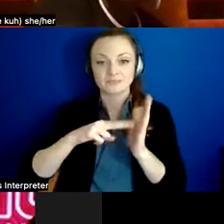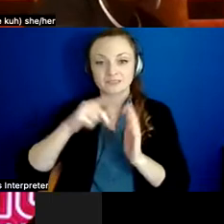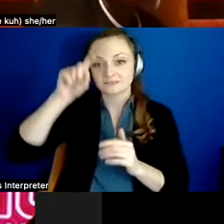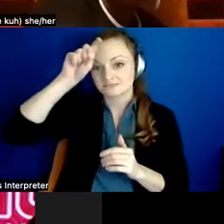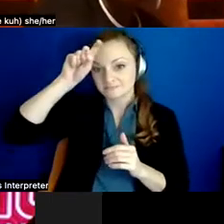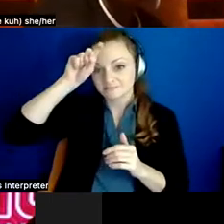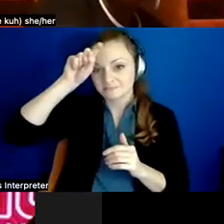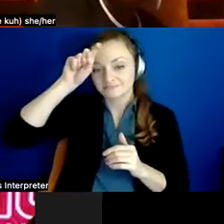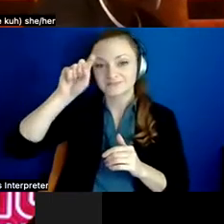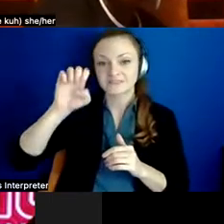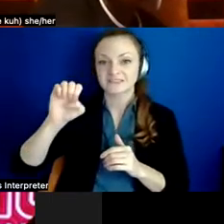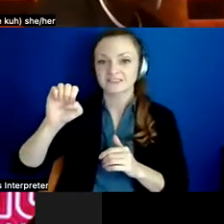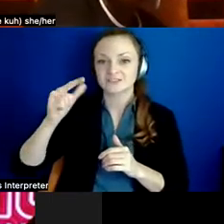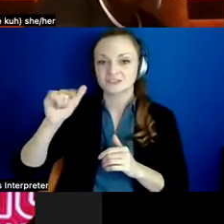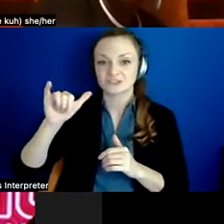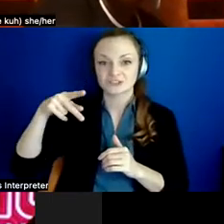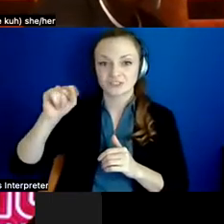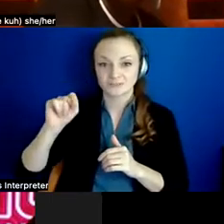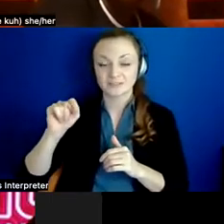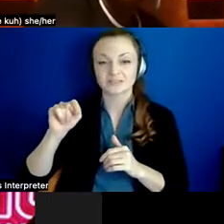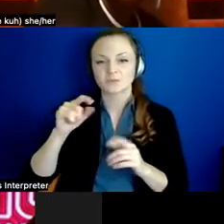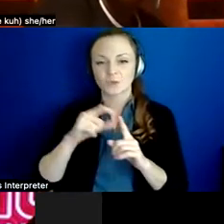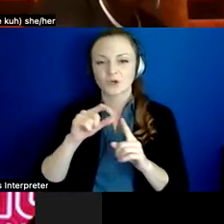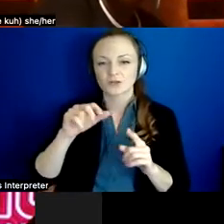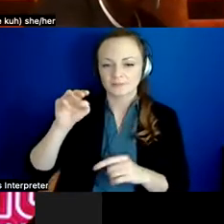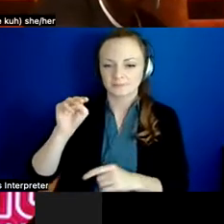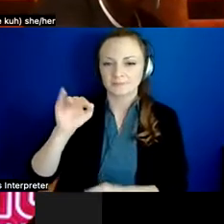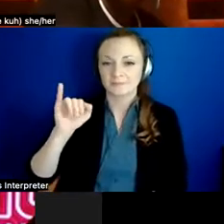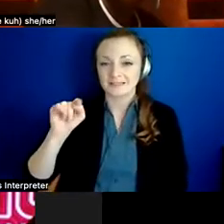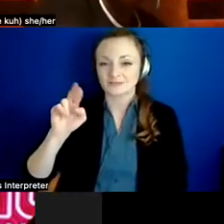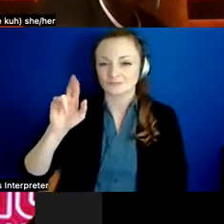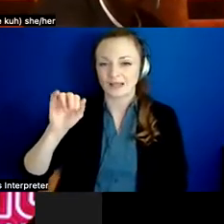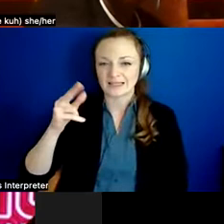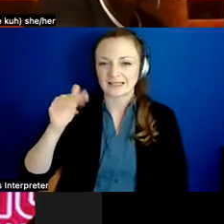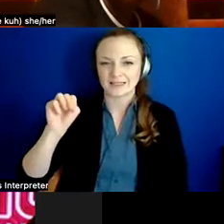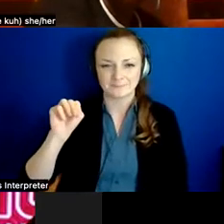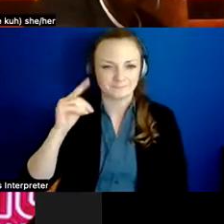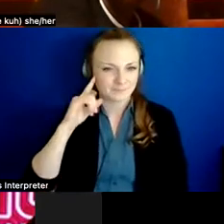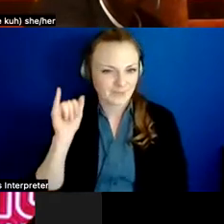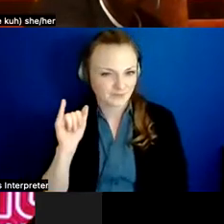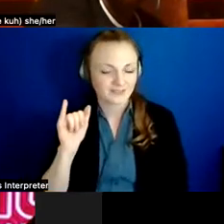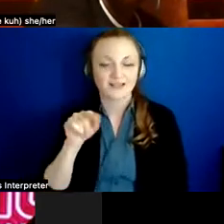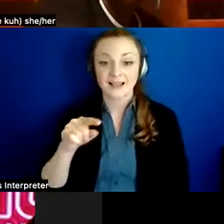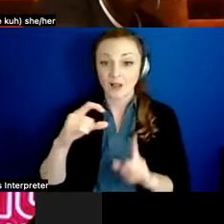20:13:55 And interestingly, there's a plural ending on that word I mean it means Egypt.